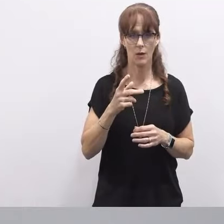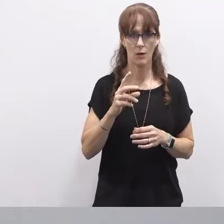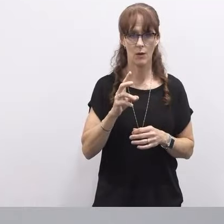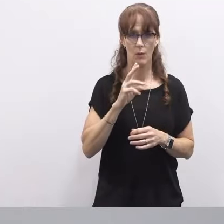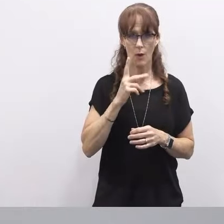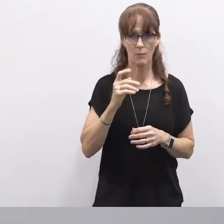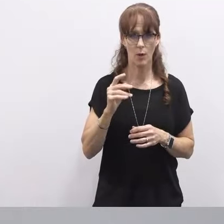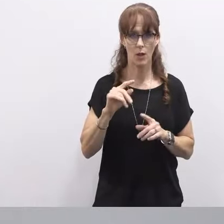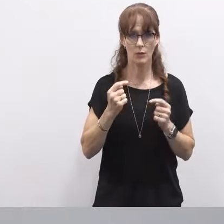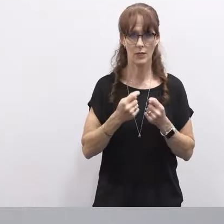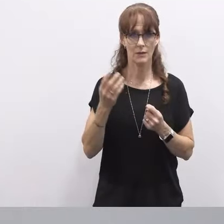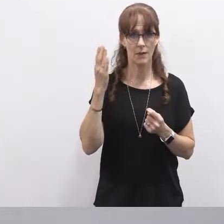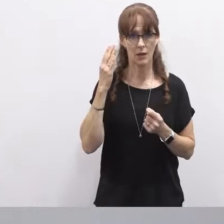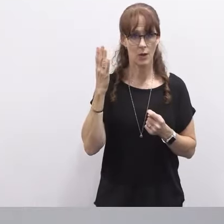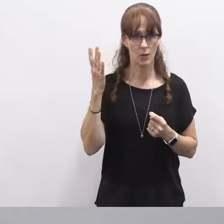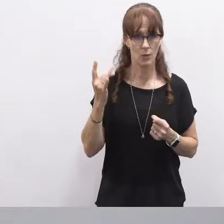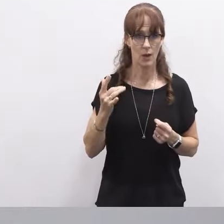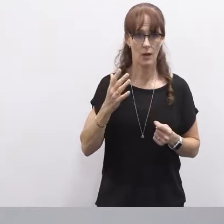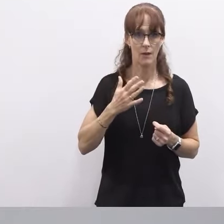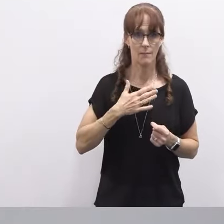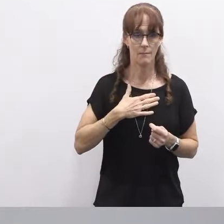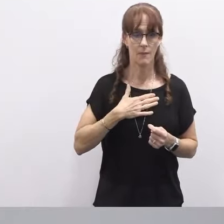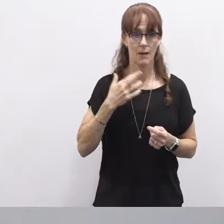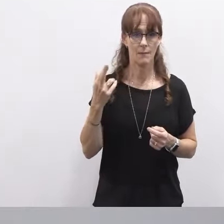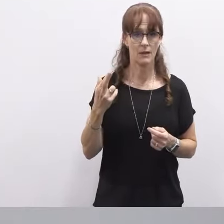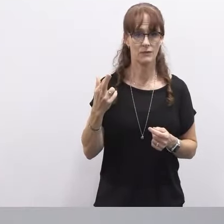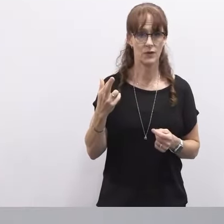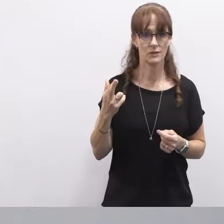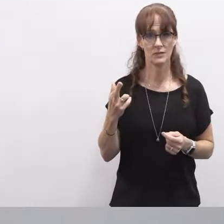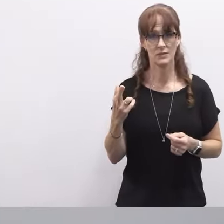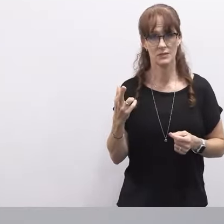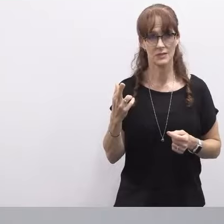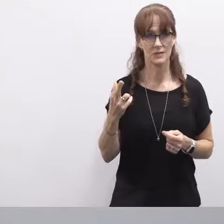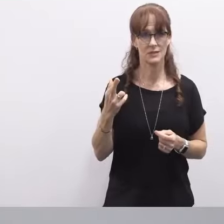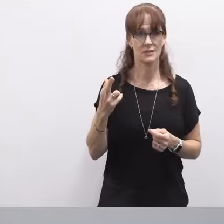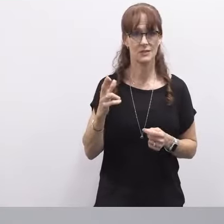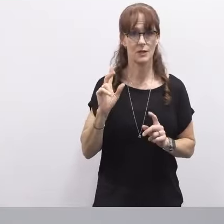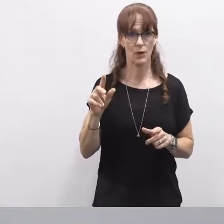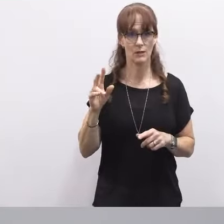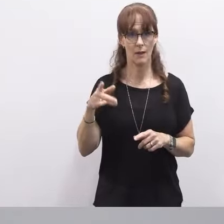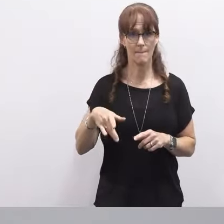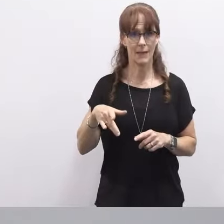I know this because one of my best friends went to Millikan High School,